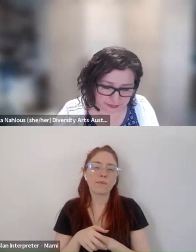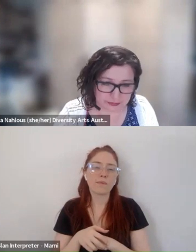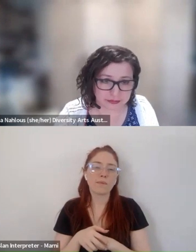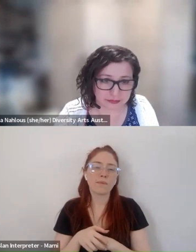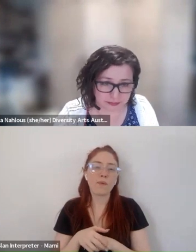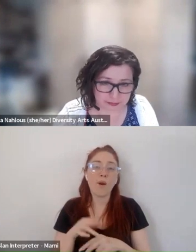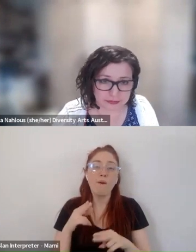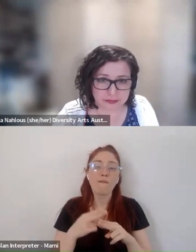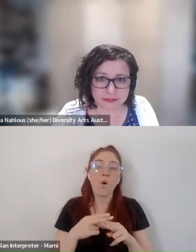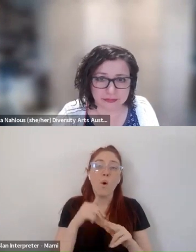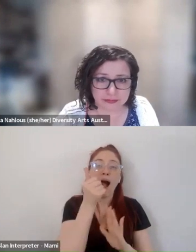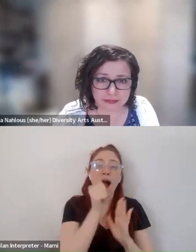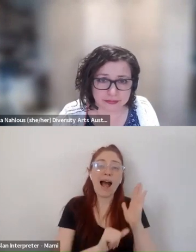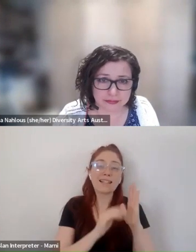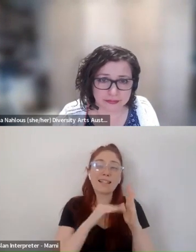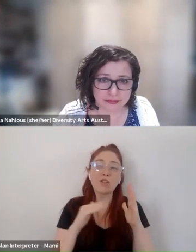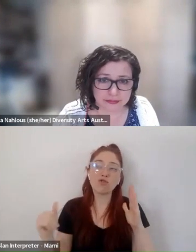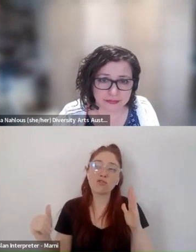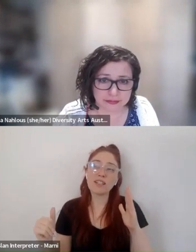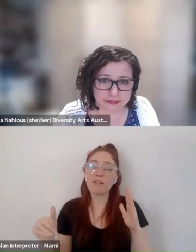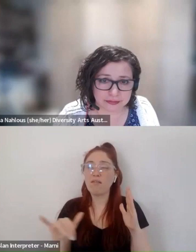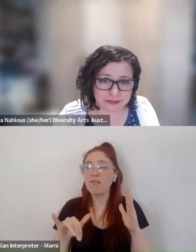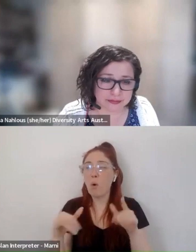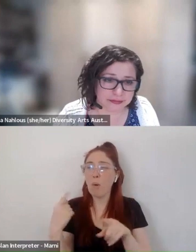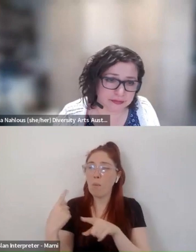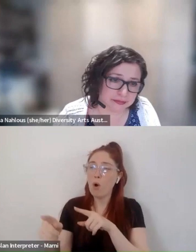probably everywhere, do have a bit of a national or a state